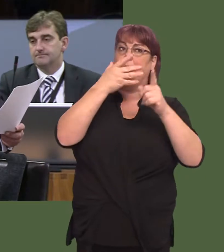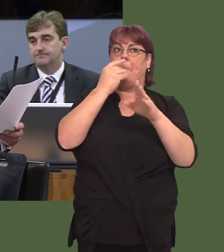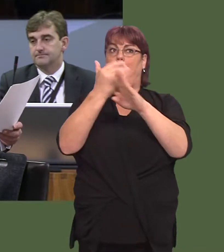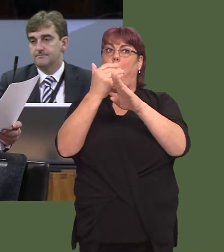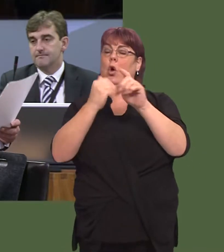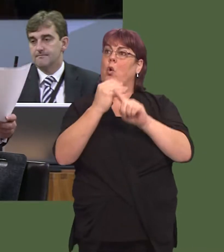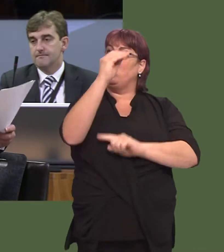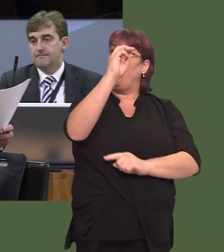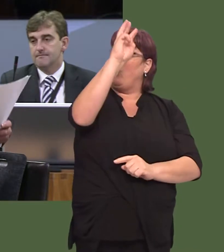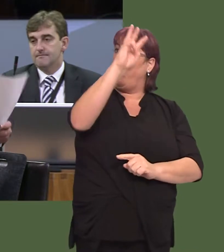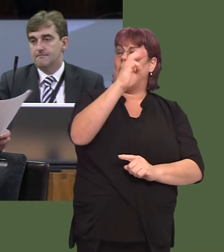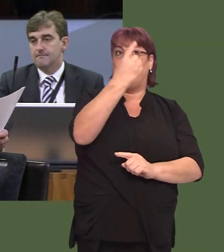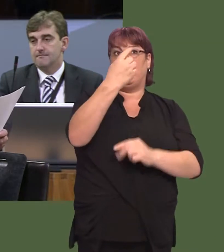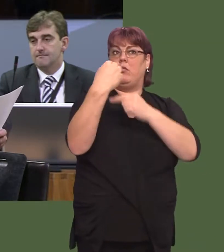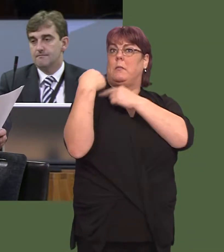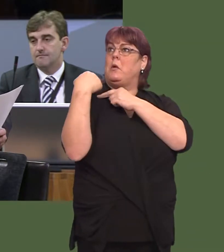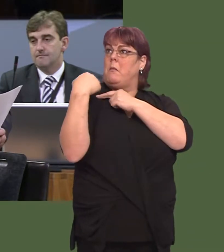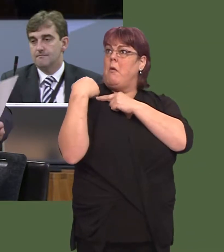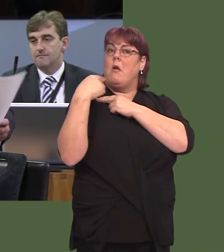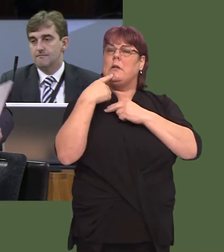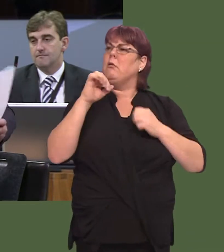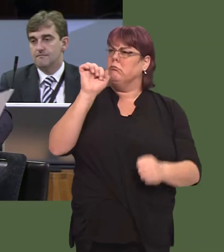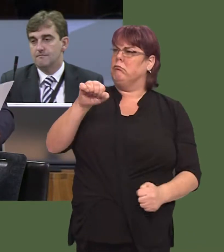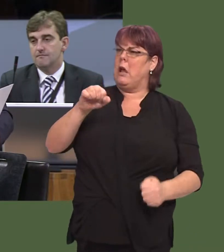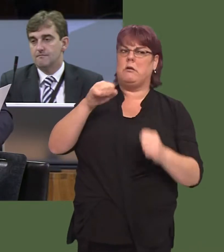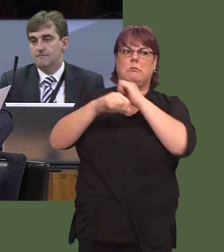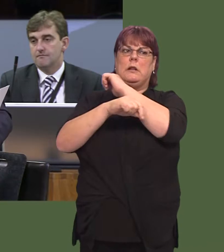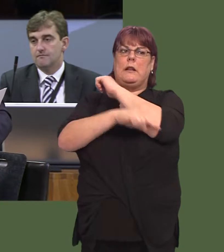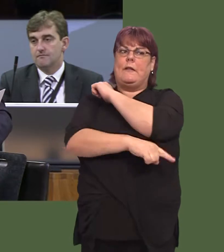of service are saying that there is this deficit. You canít have the two working there.